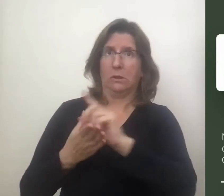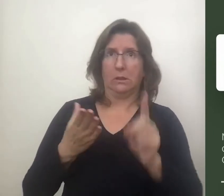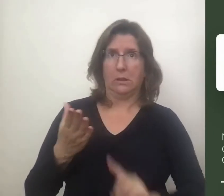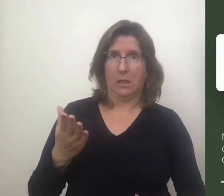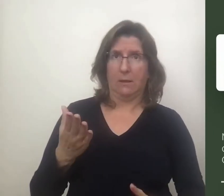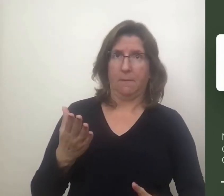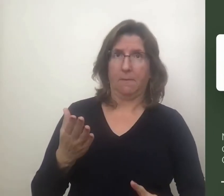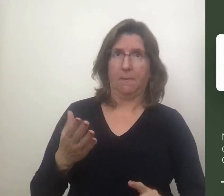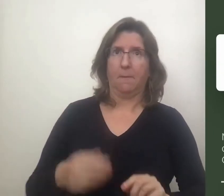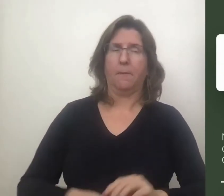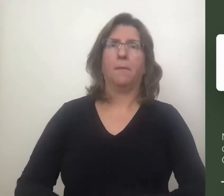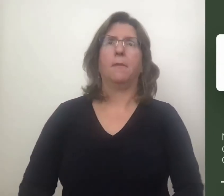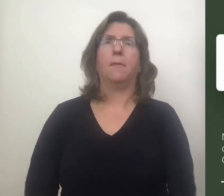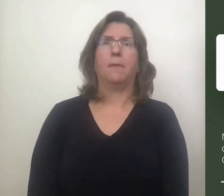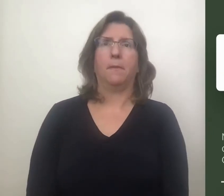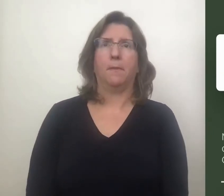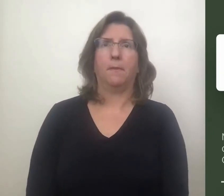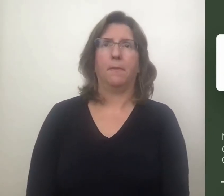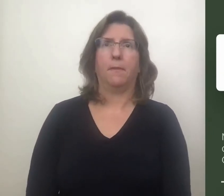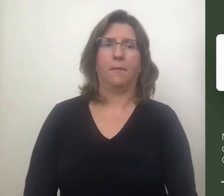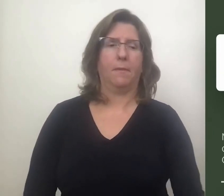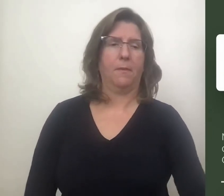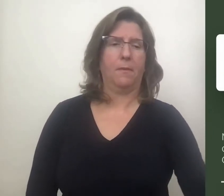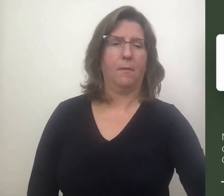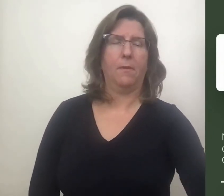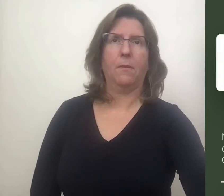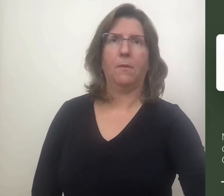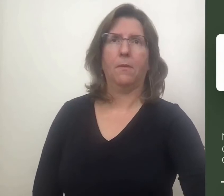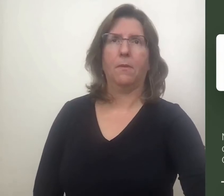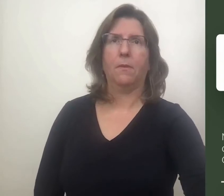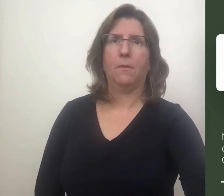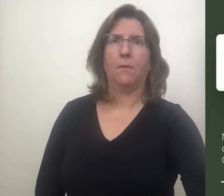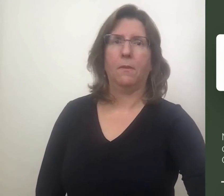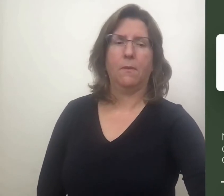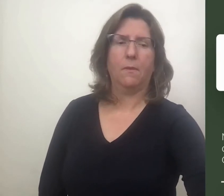regarding universal instructional design.